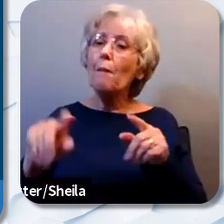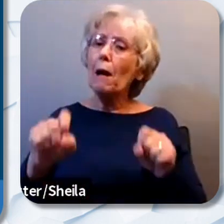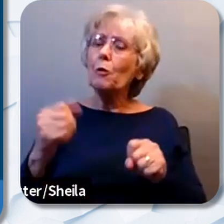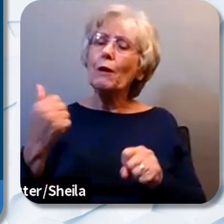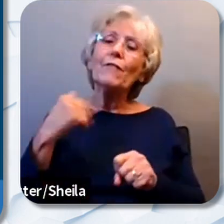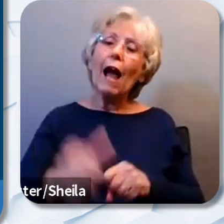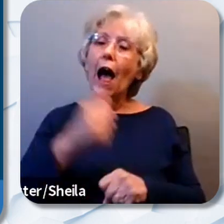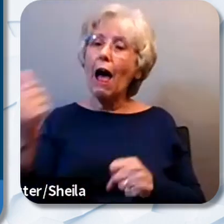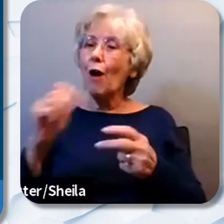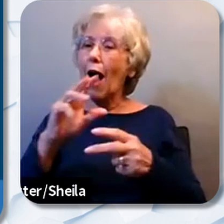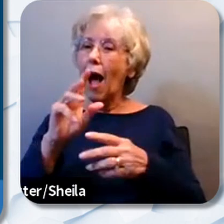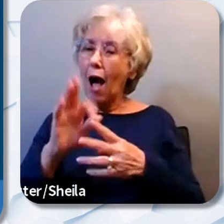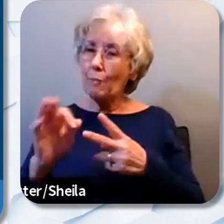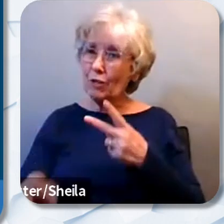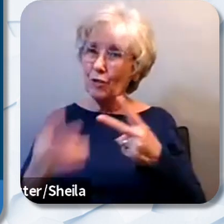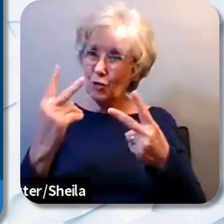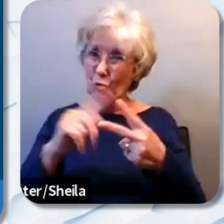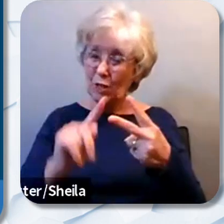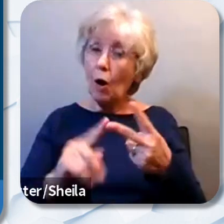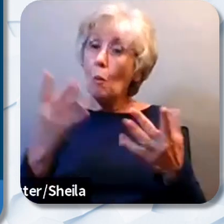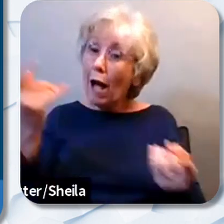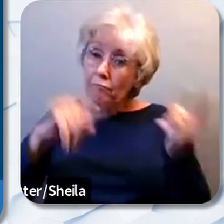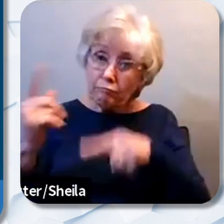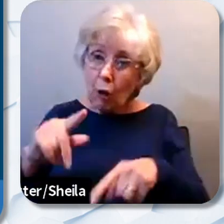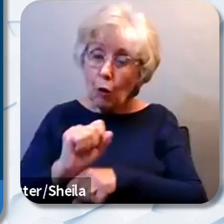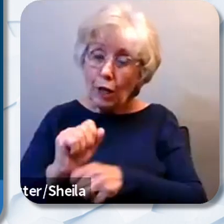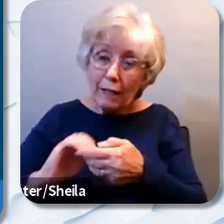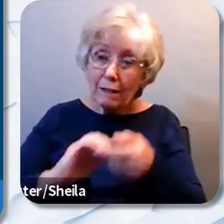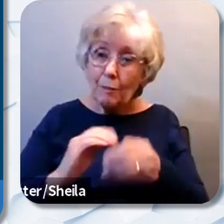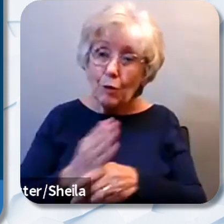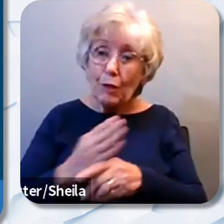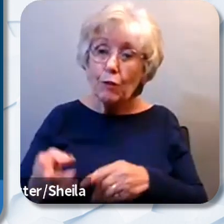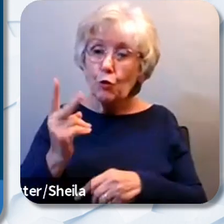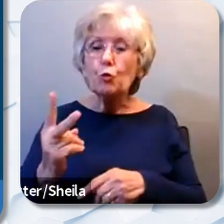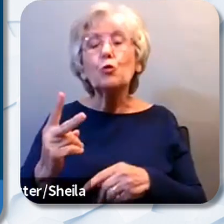the collaboration between the two is really great and. You know, you can send people back to school,